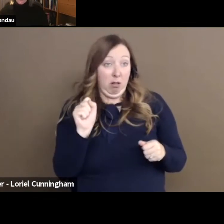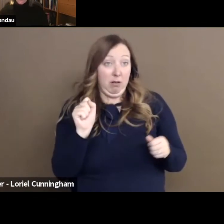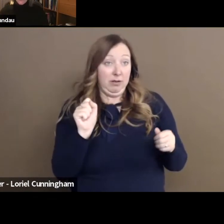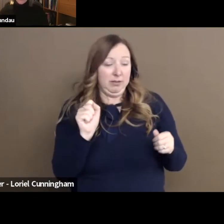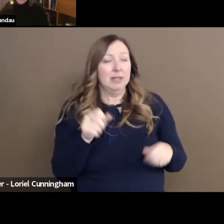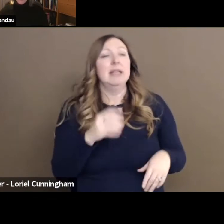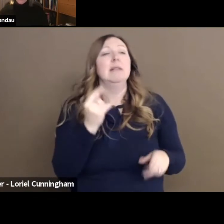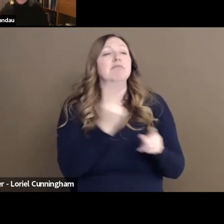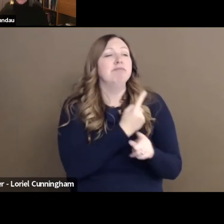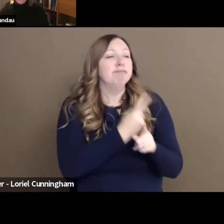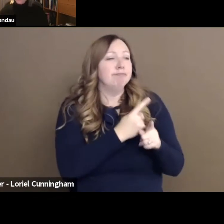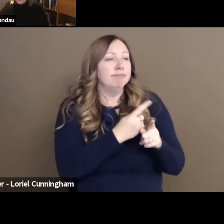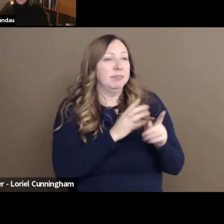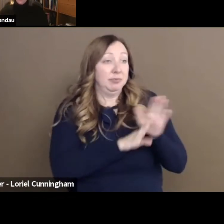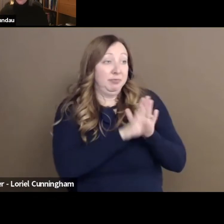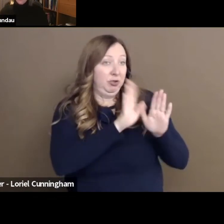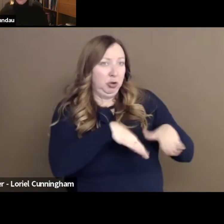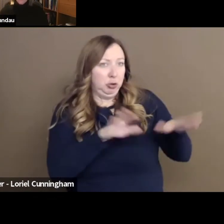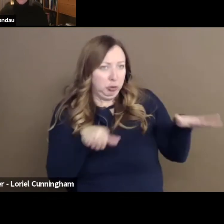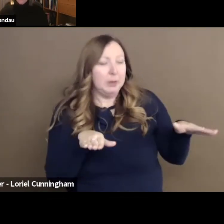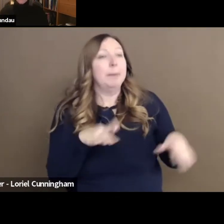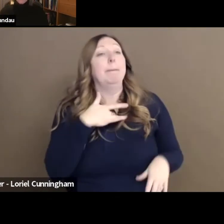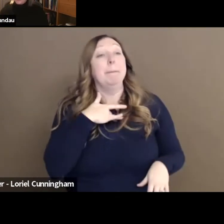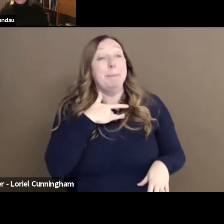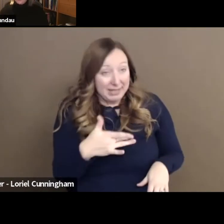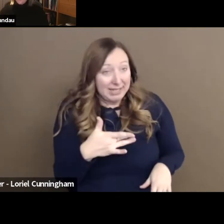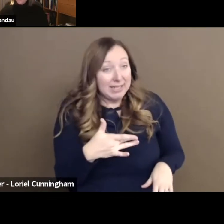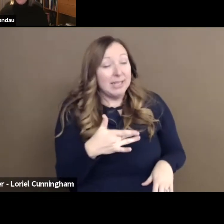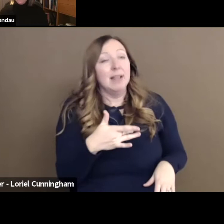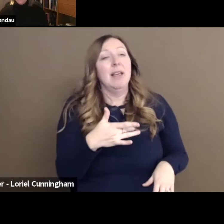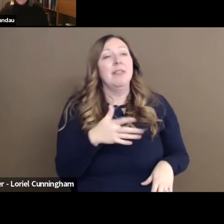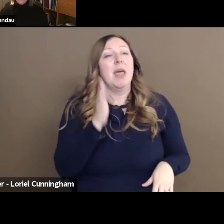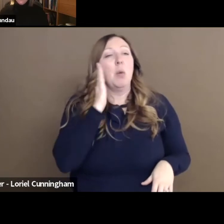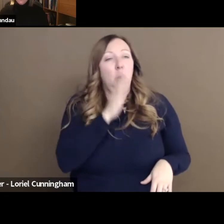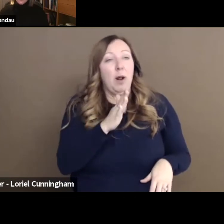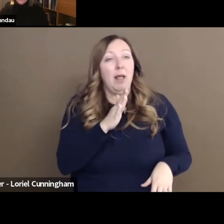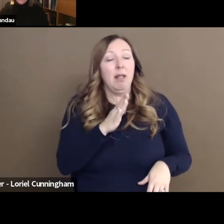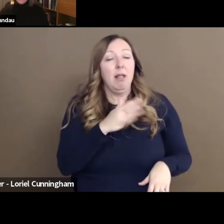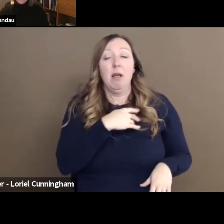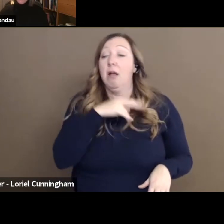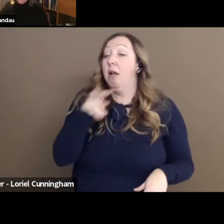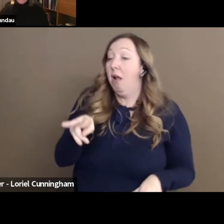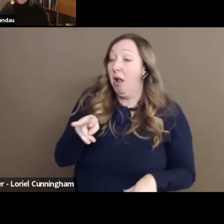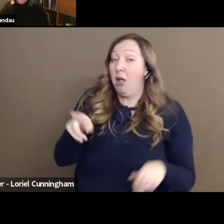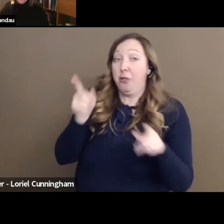show this characteristic correct plus